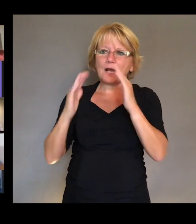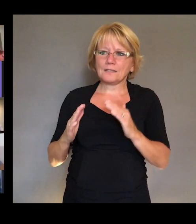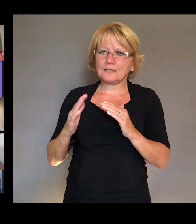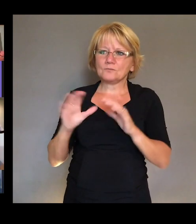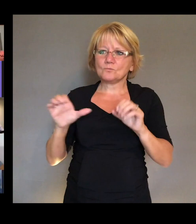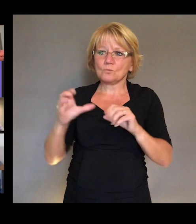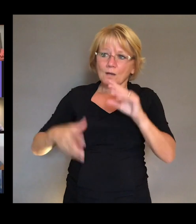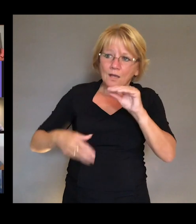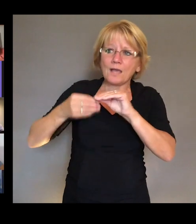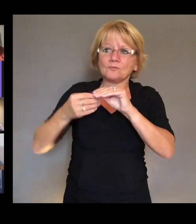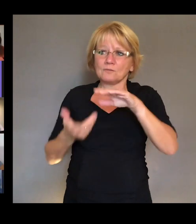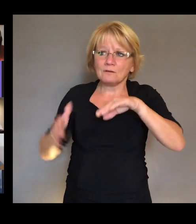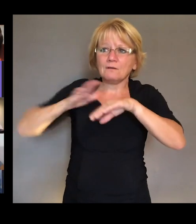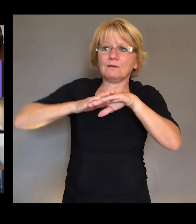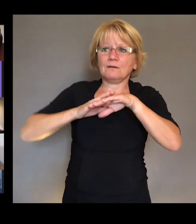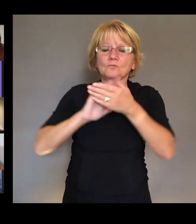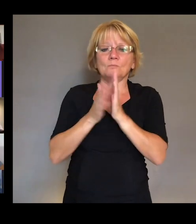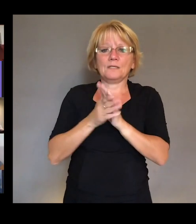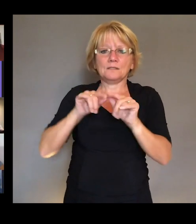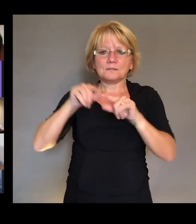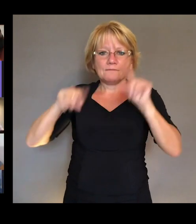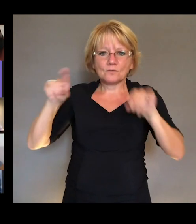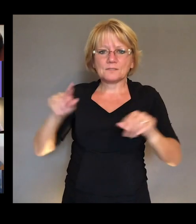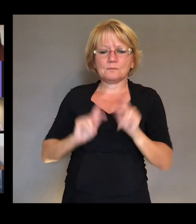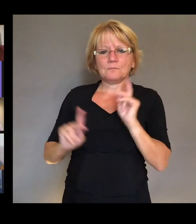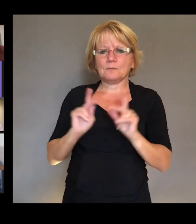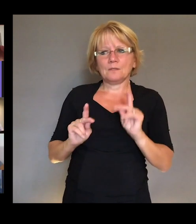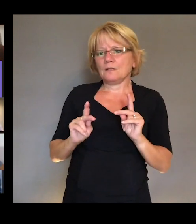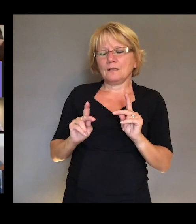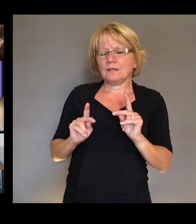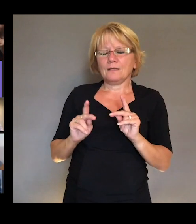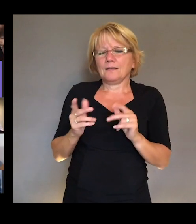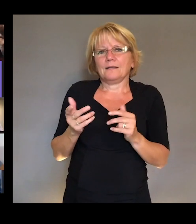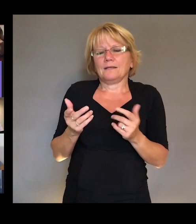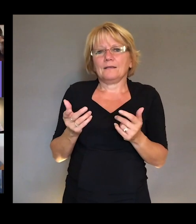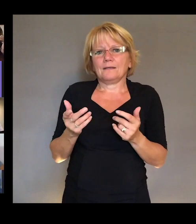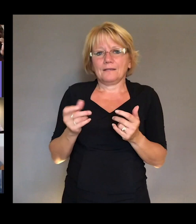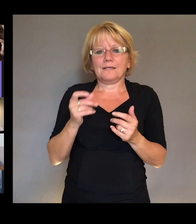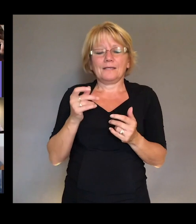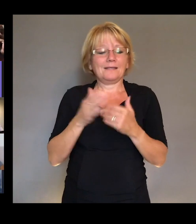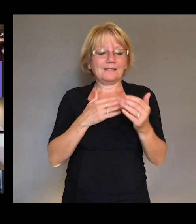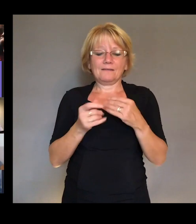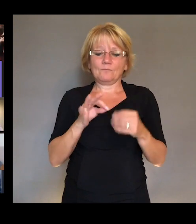to be doing that sort of extra emotional labor of being the diversity people, right. And, you know, and even if we need to be working